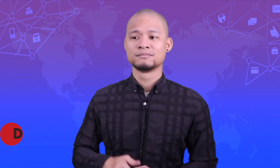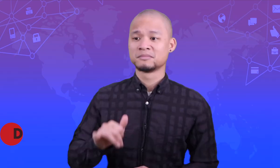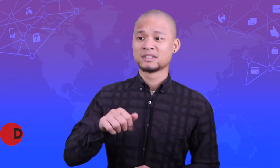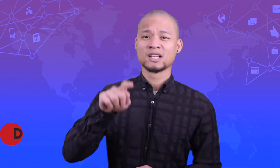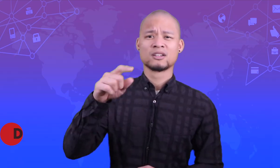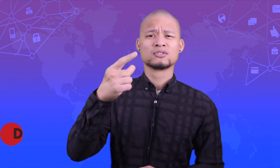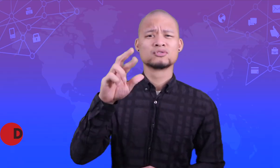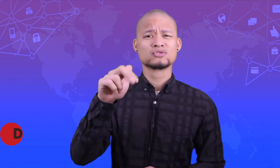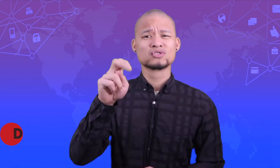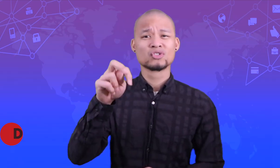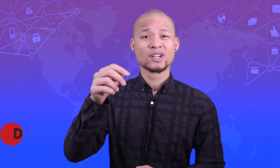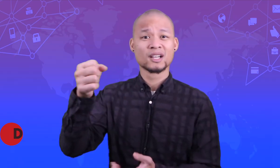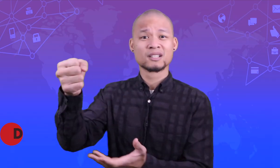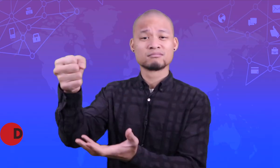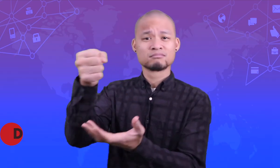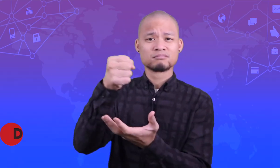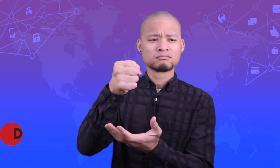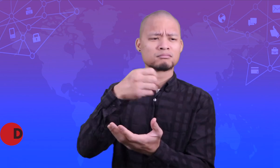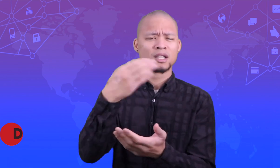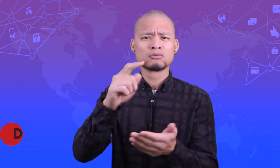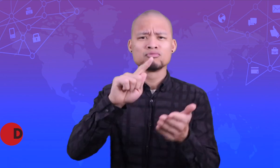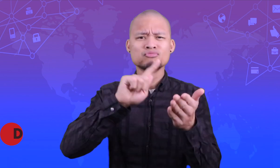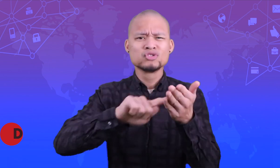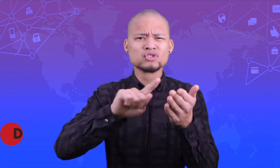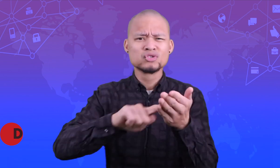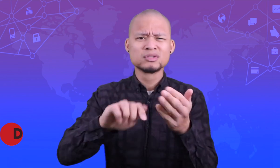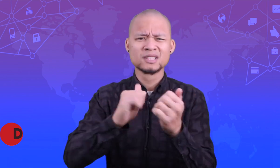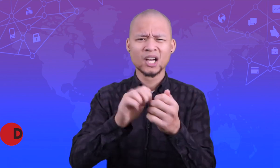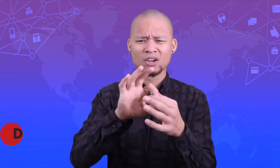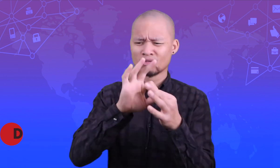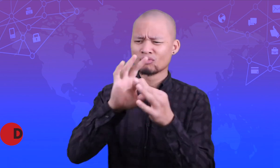How do these grants and the research associated with these grants